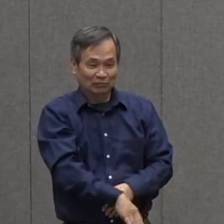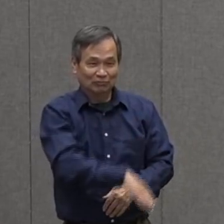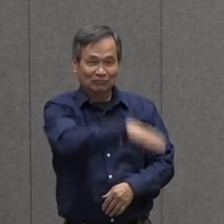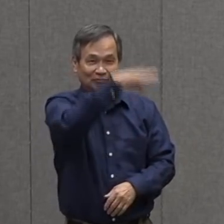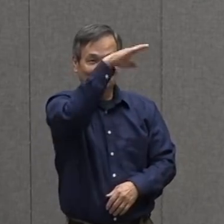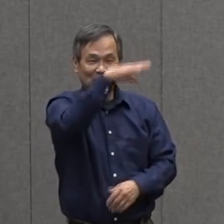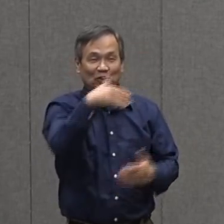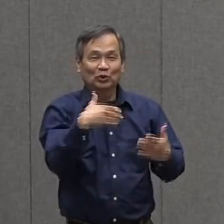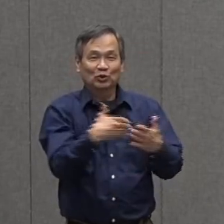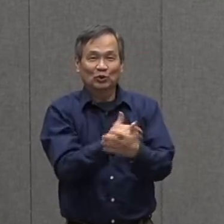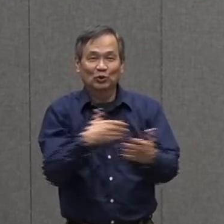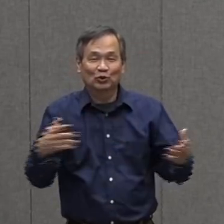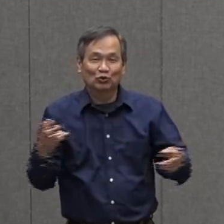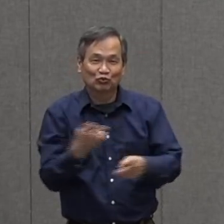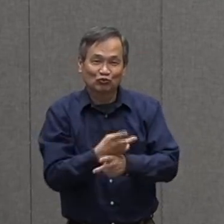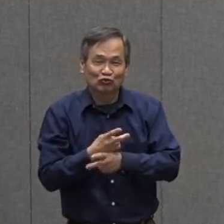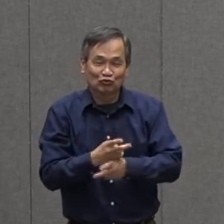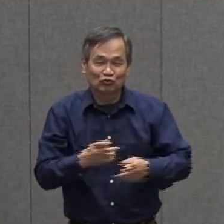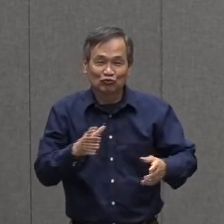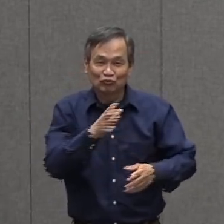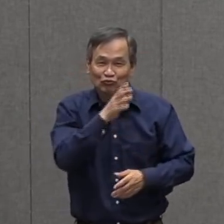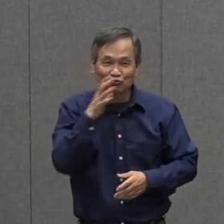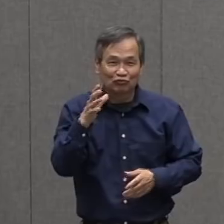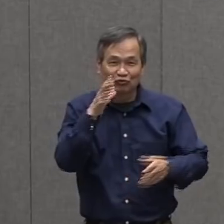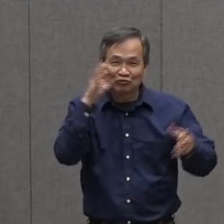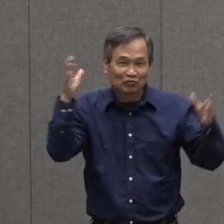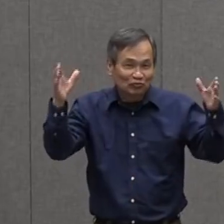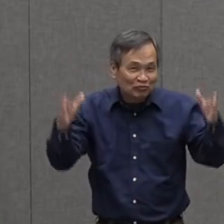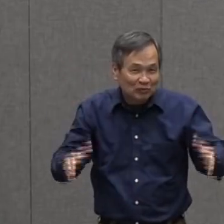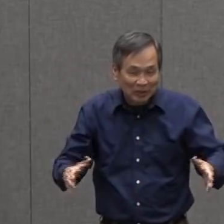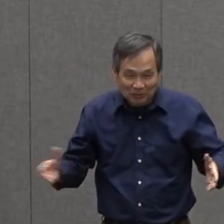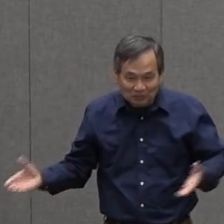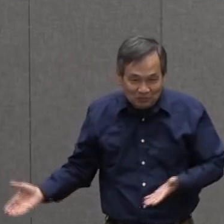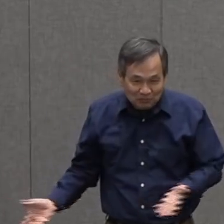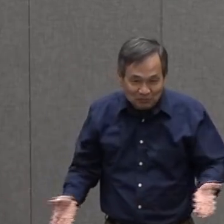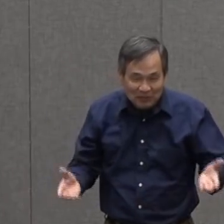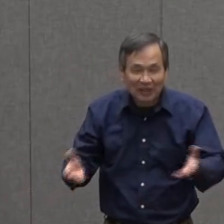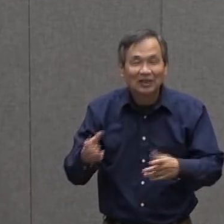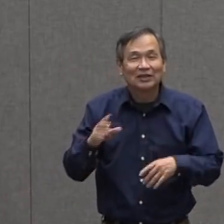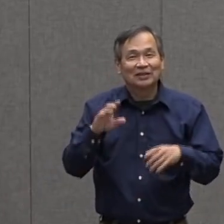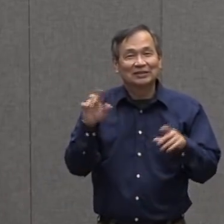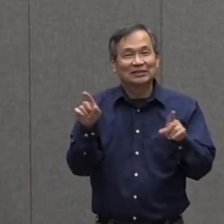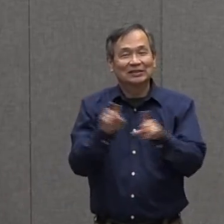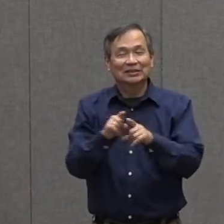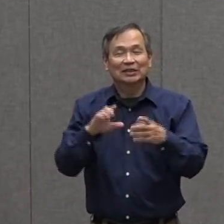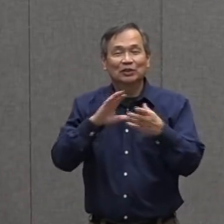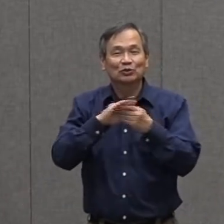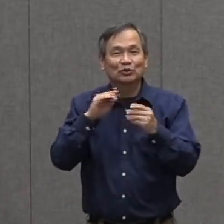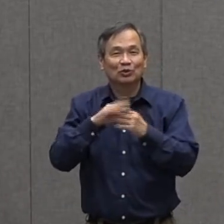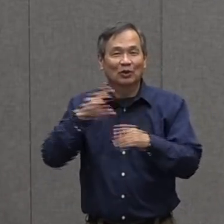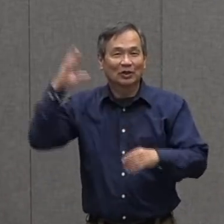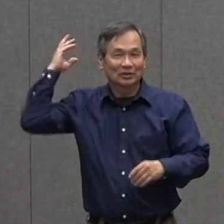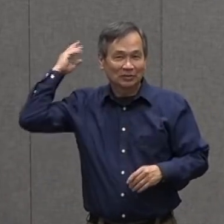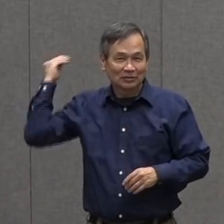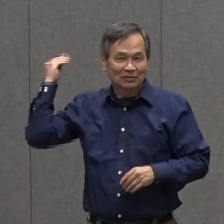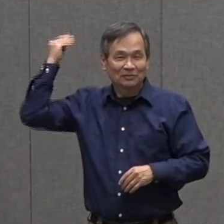This kind of reminds me of how our folktales are passed down from generation to generation.